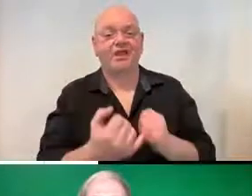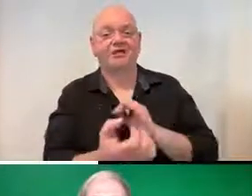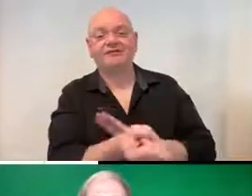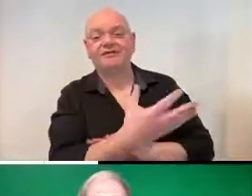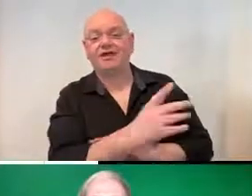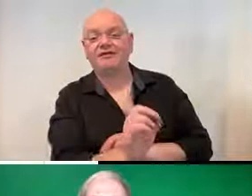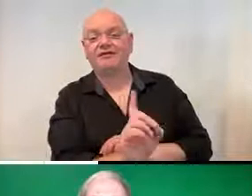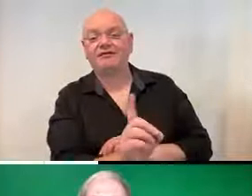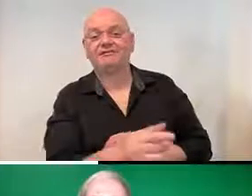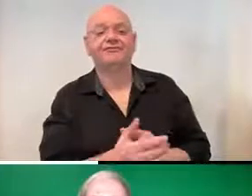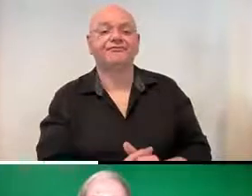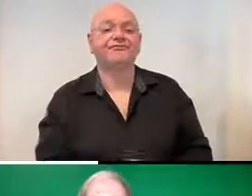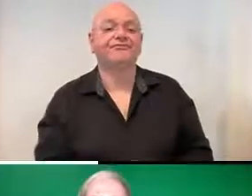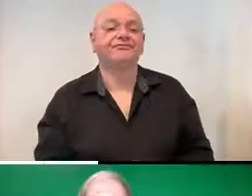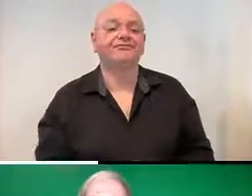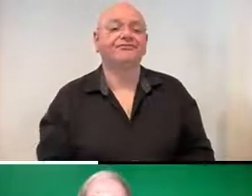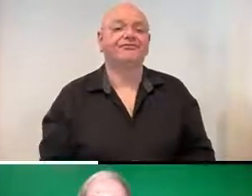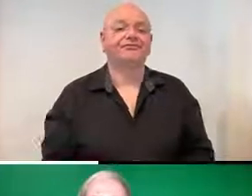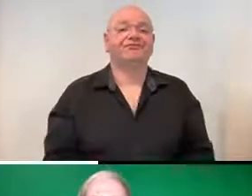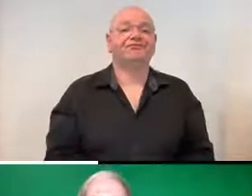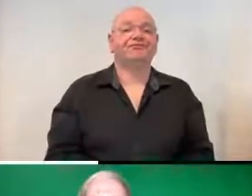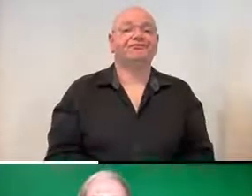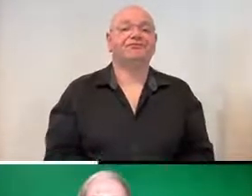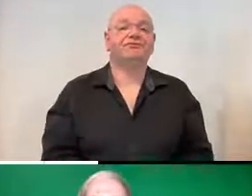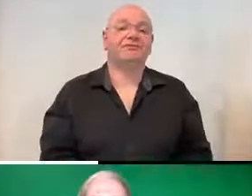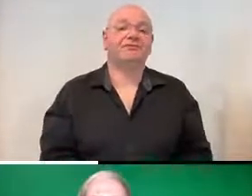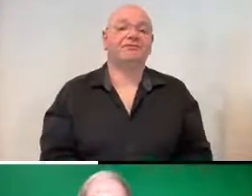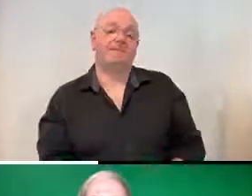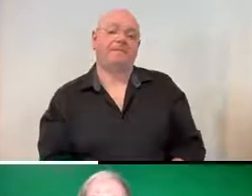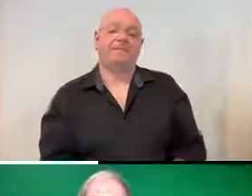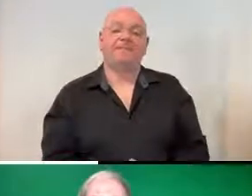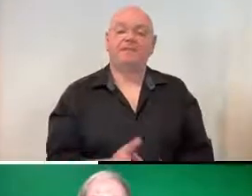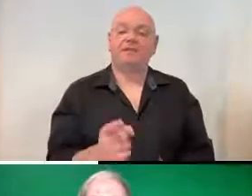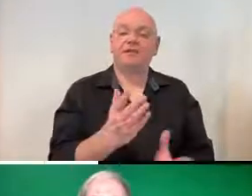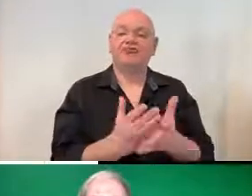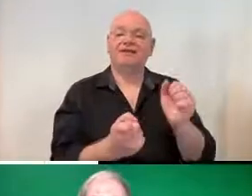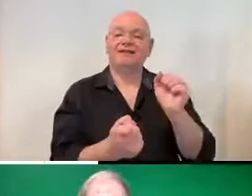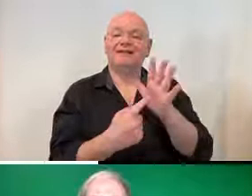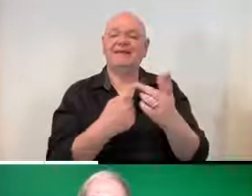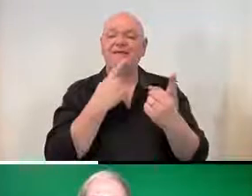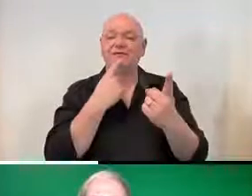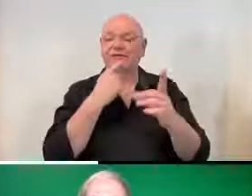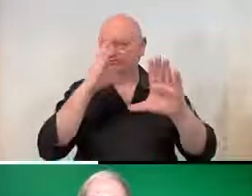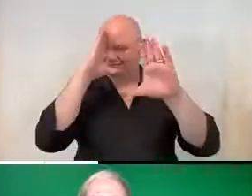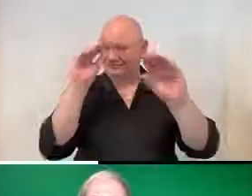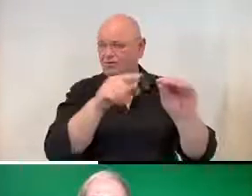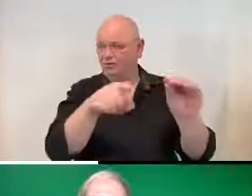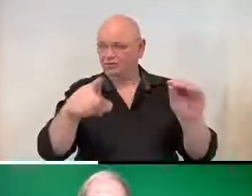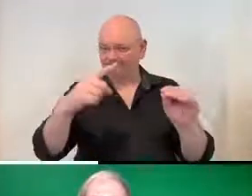or consortium asset management are all very important. As I said, a huge topic to be covered in such a short